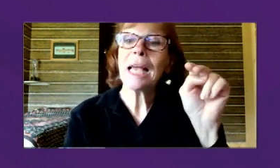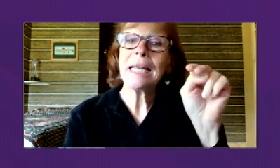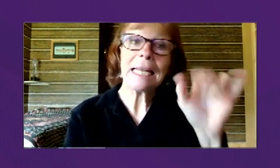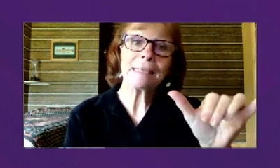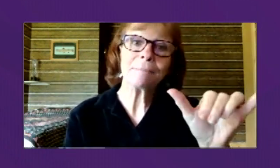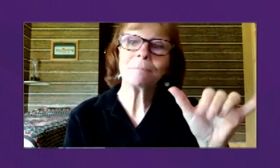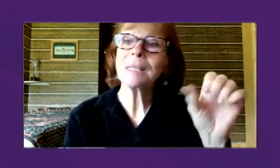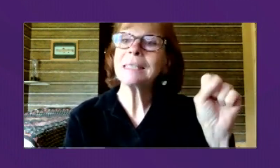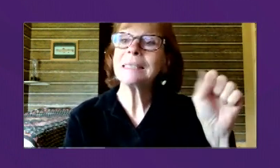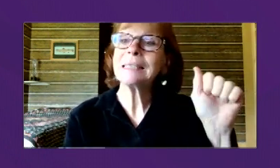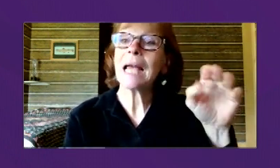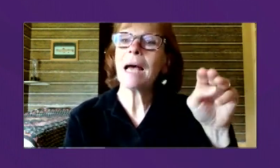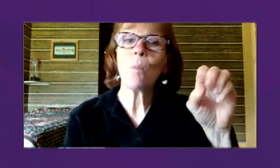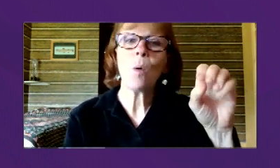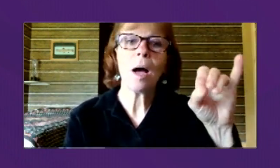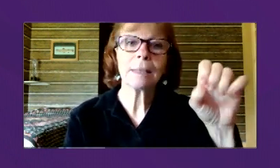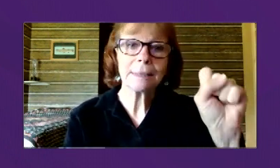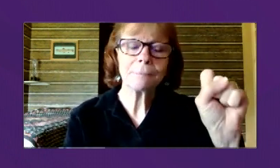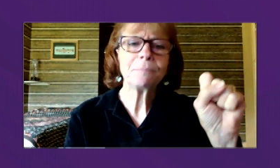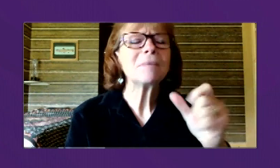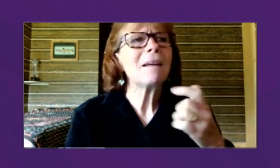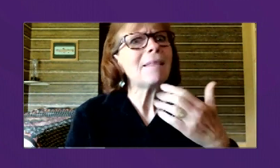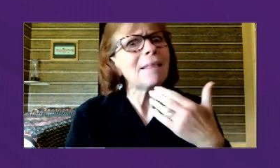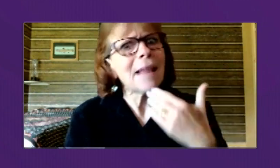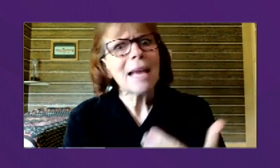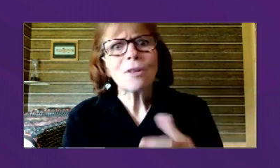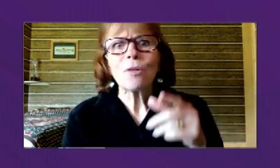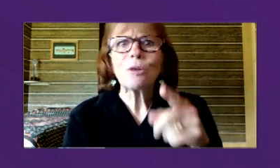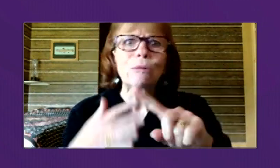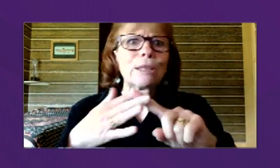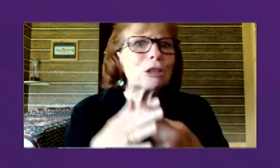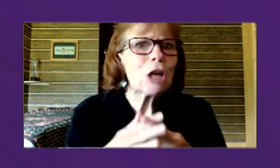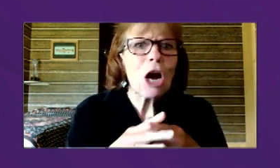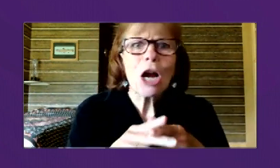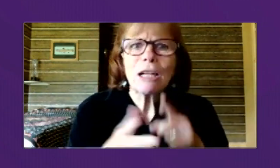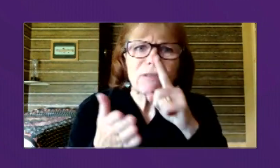Gabbi, and for diving into some of that really complicated history when it comes to removal.